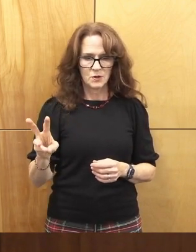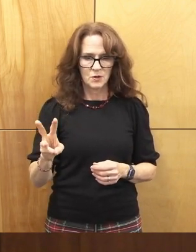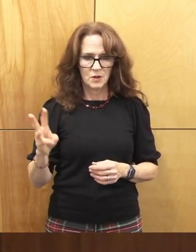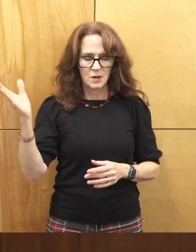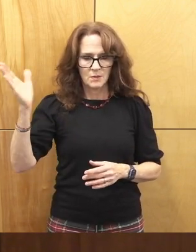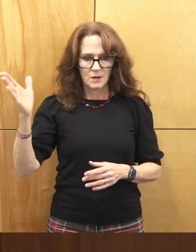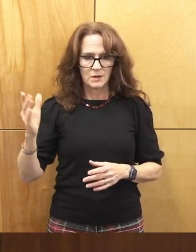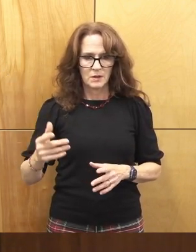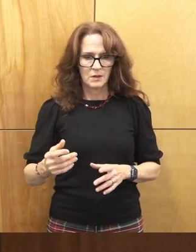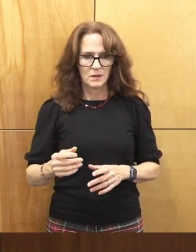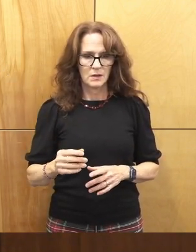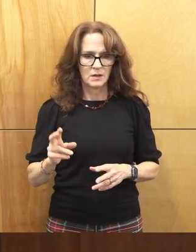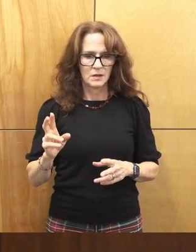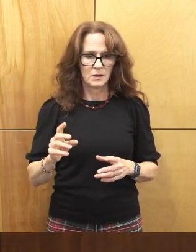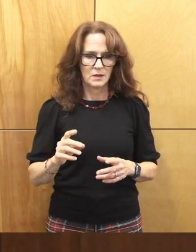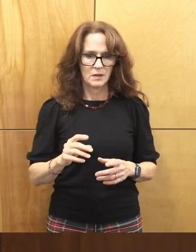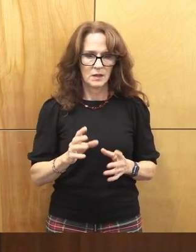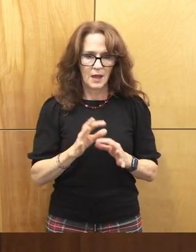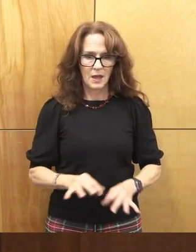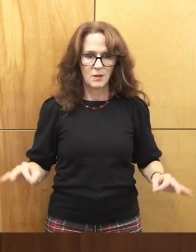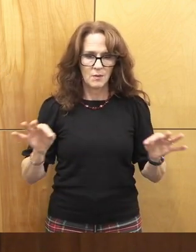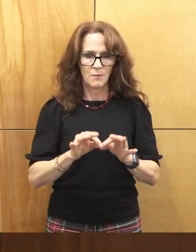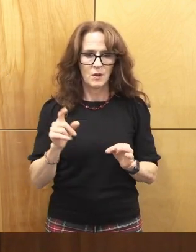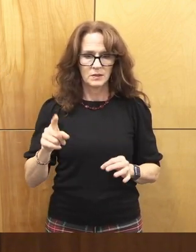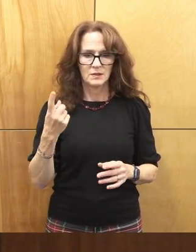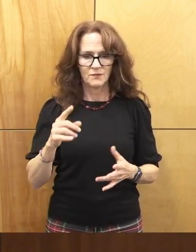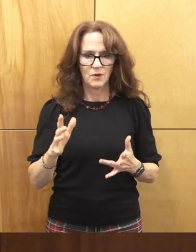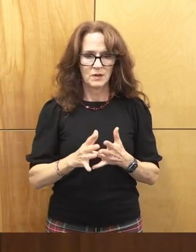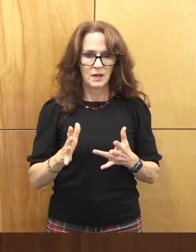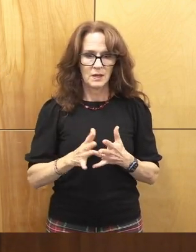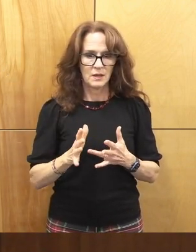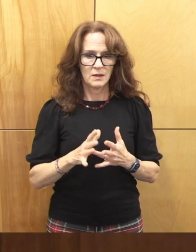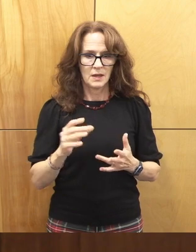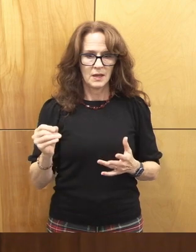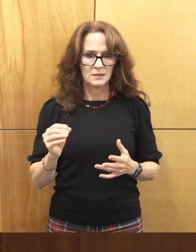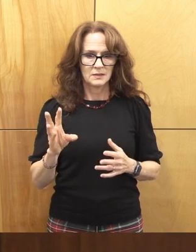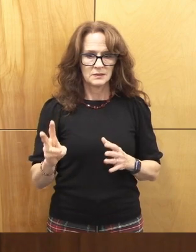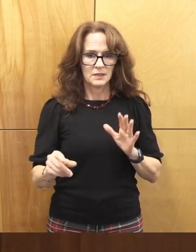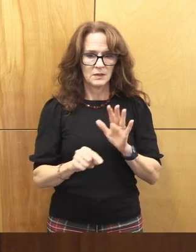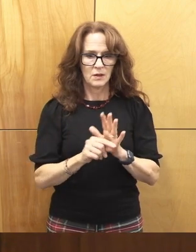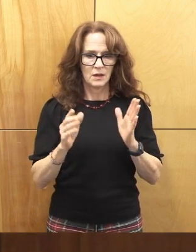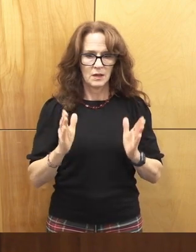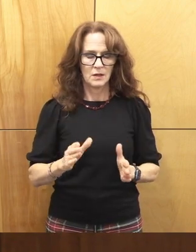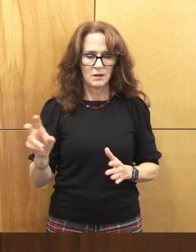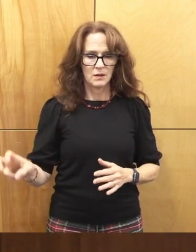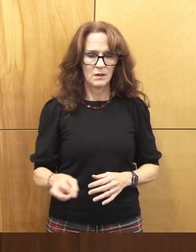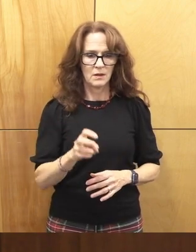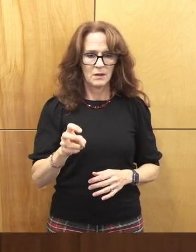that referenced how important this is for our ninth graders and our sixth graders transitioning from elementary school,